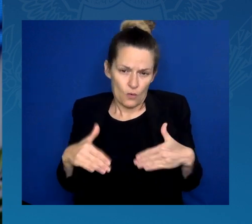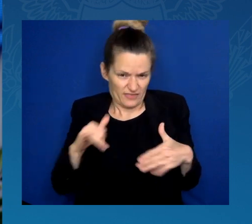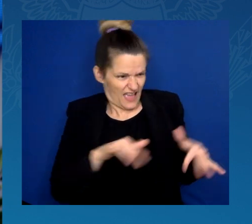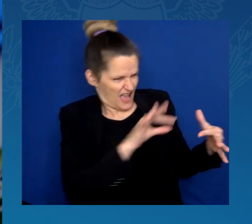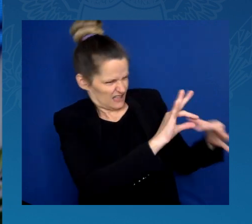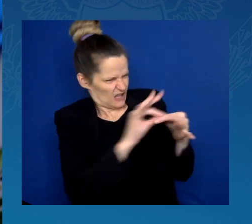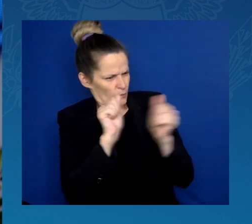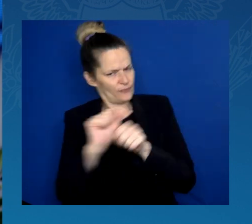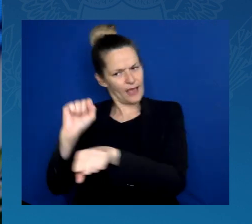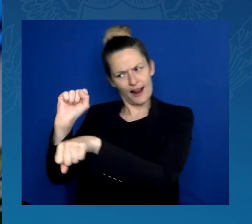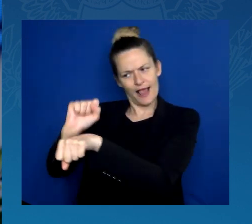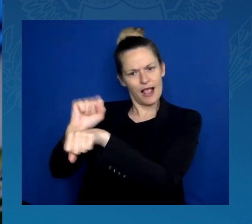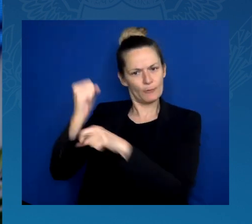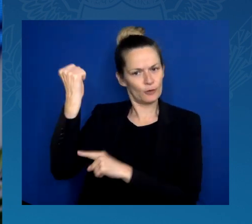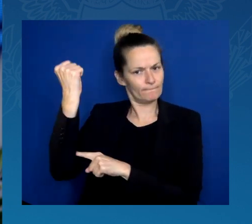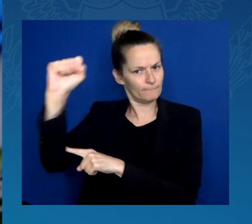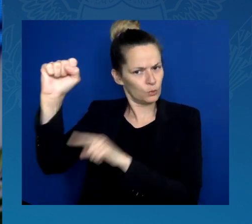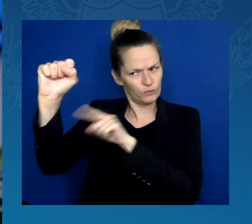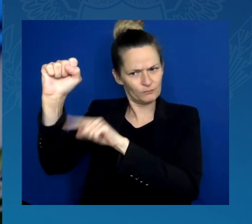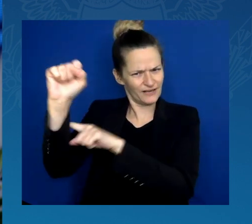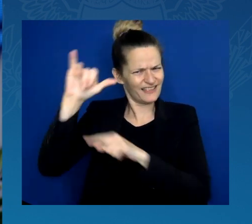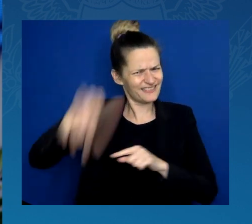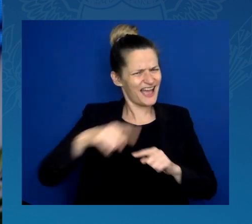thank you for the work that you do every day